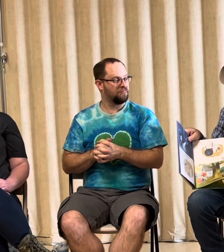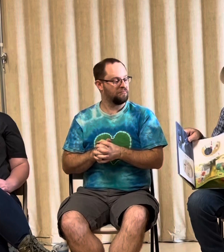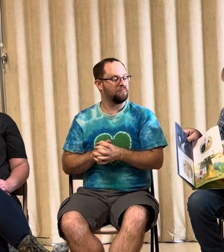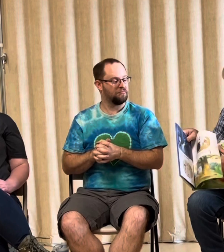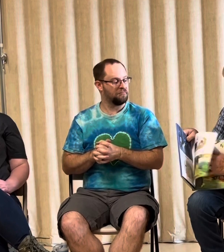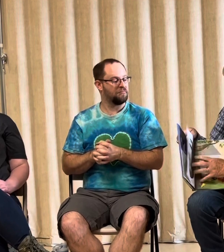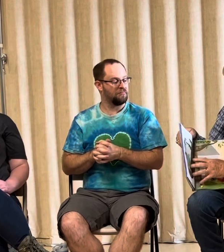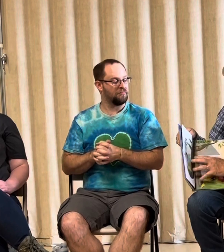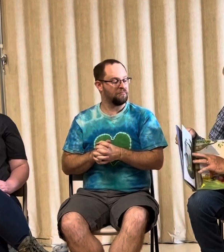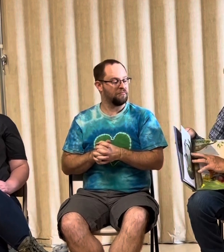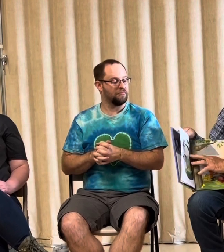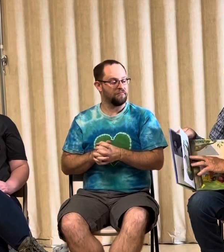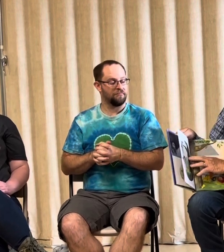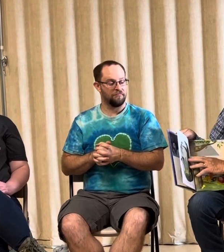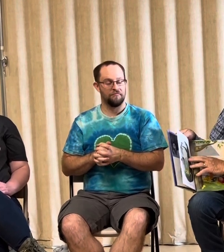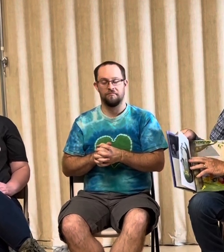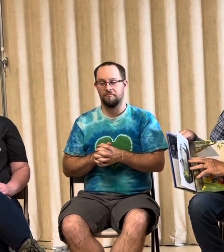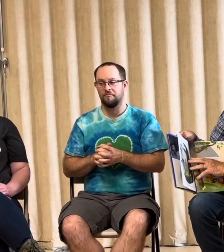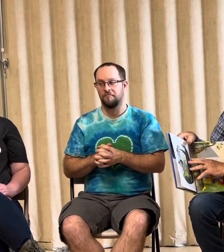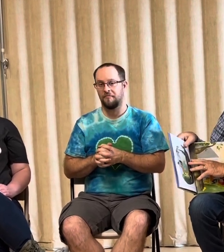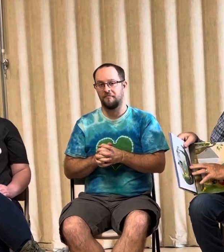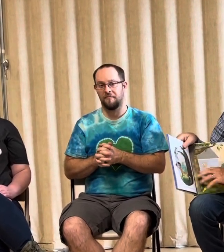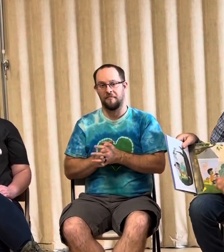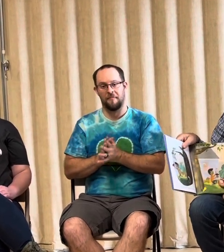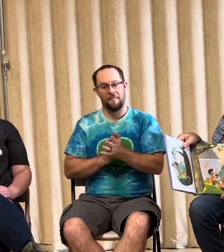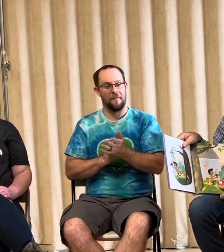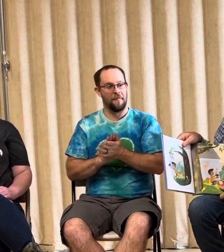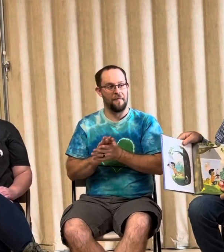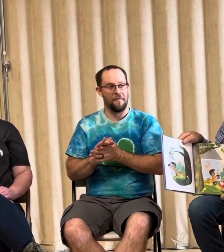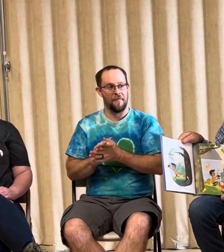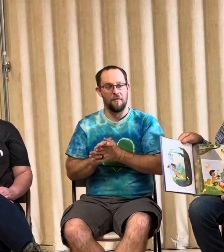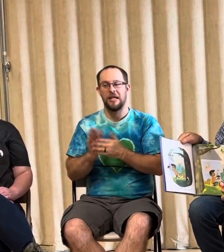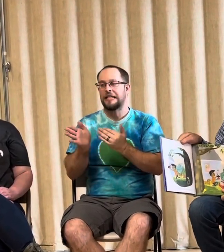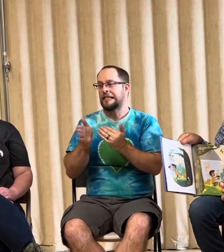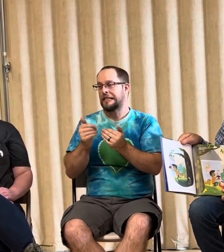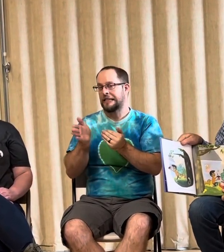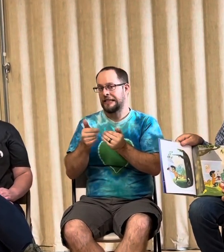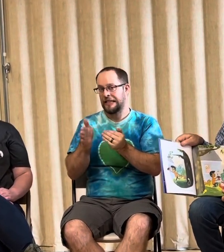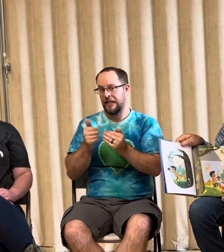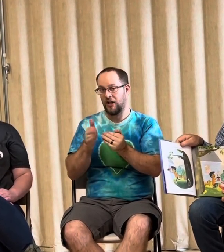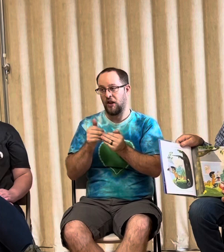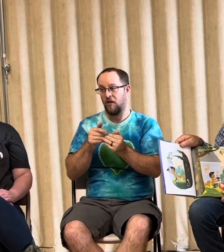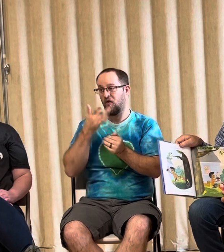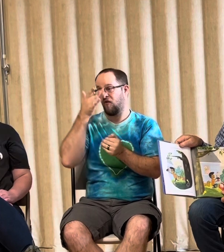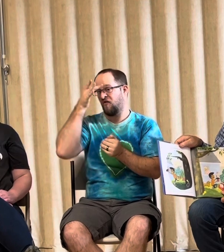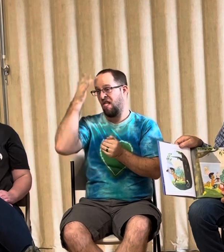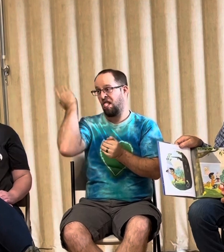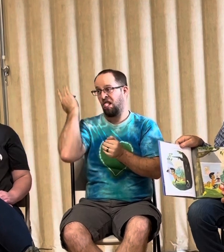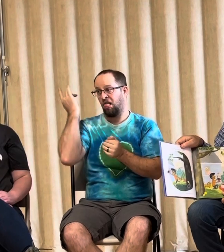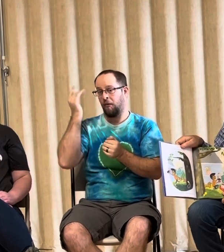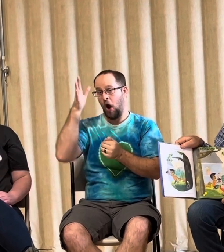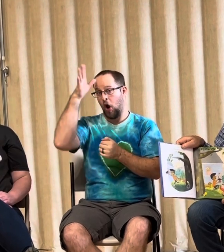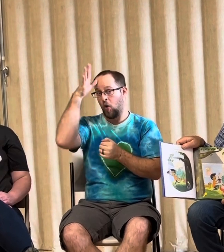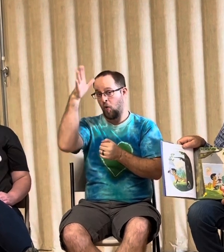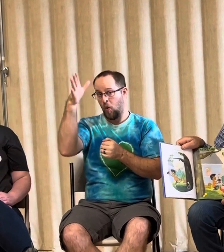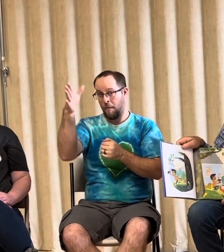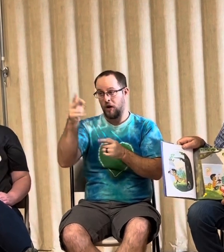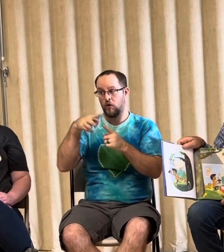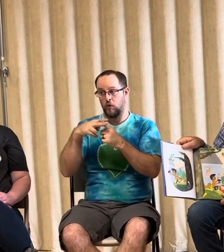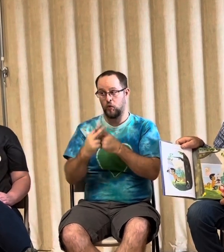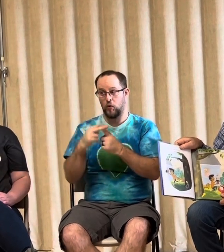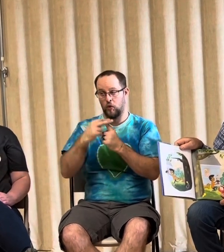going on. Well, it'll be easy to forget about the Grandpa's toolbox once he's kind of found